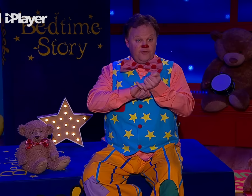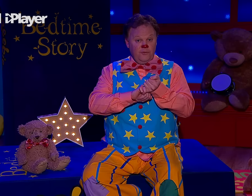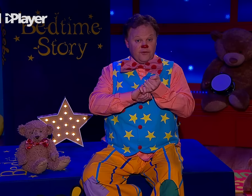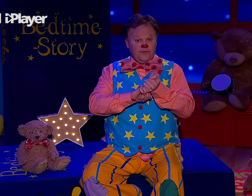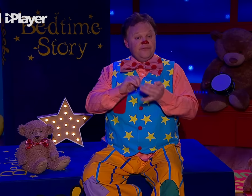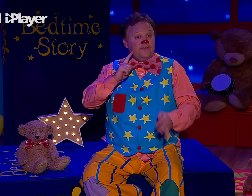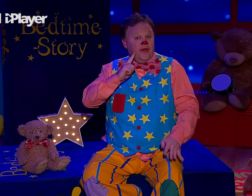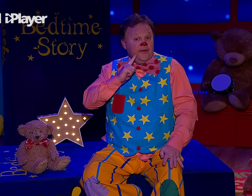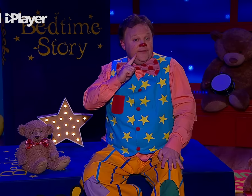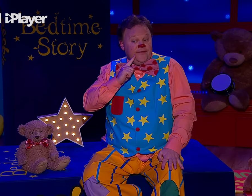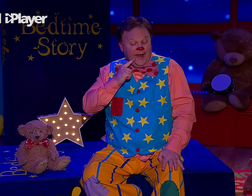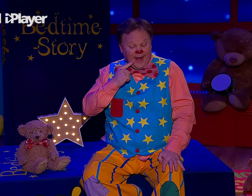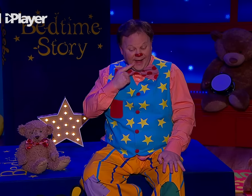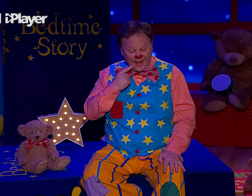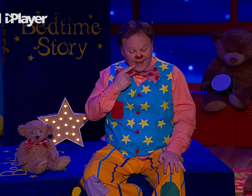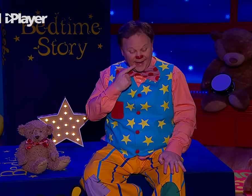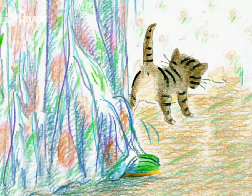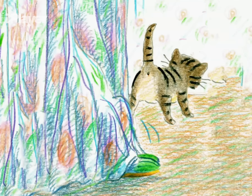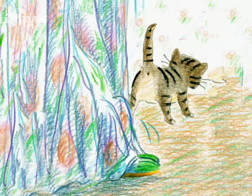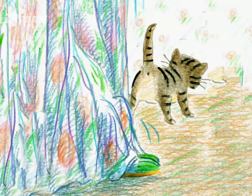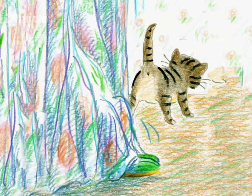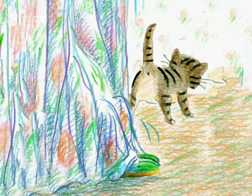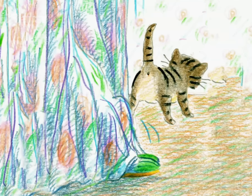susan's shy